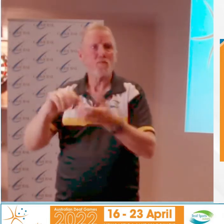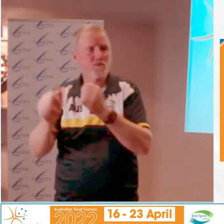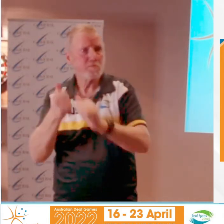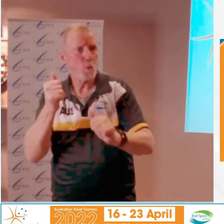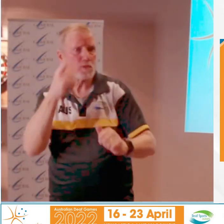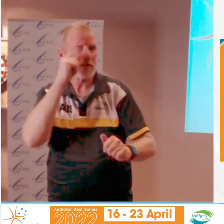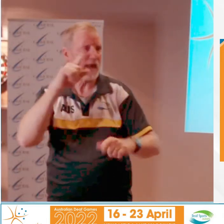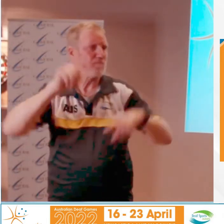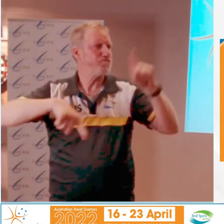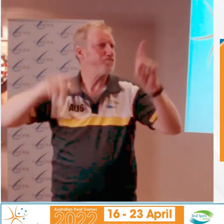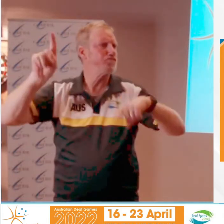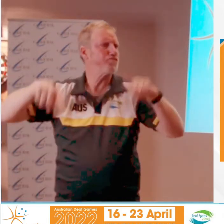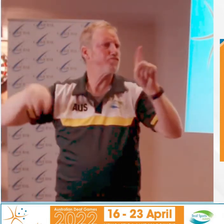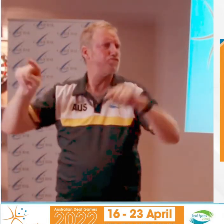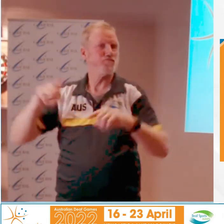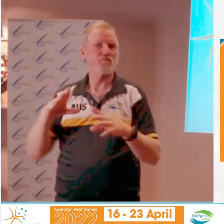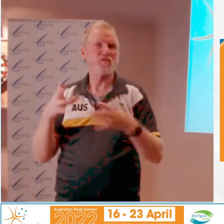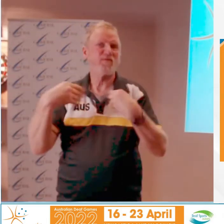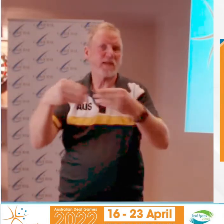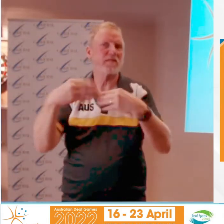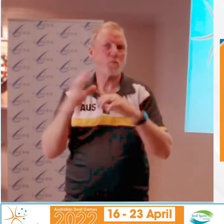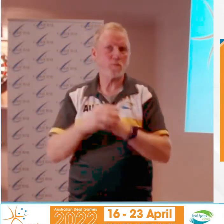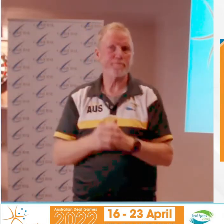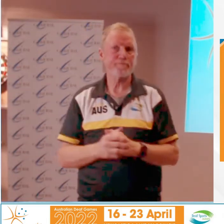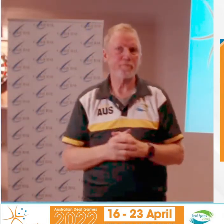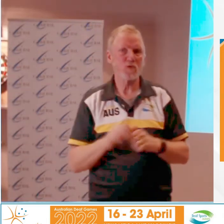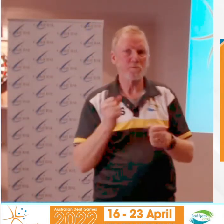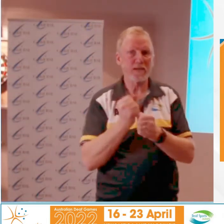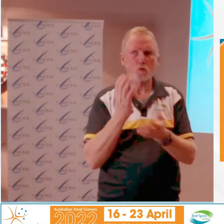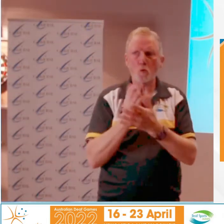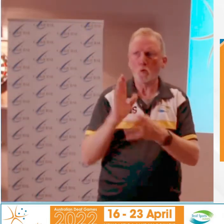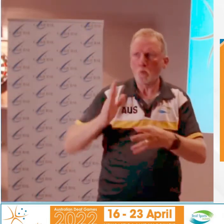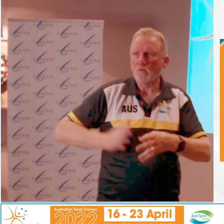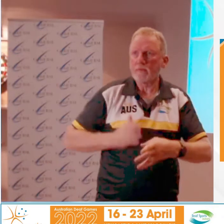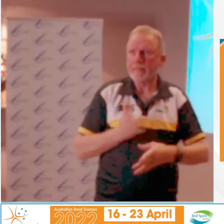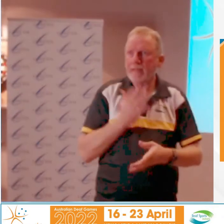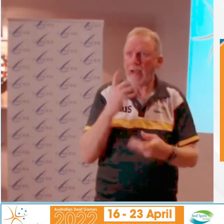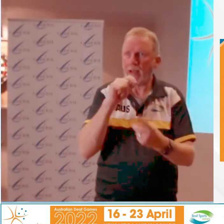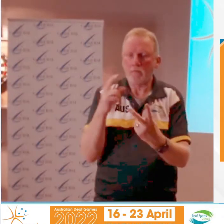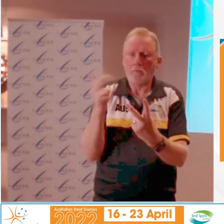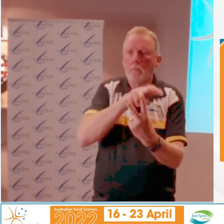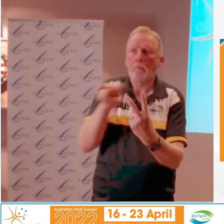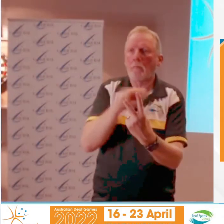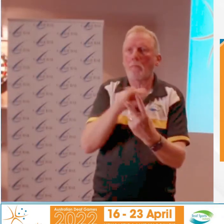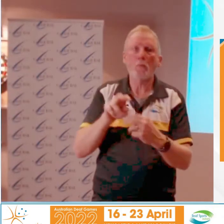and it involved in other aspects such as the sports themselves so it will be a really